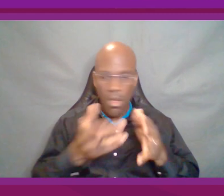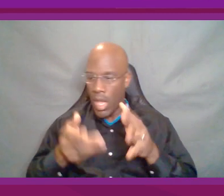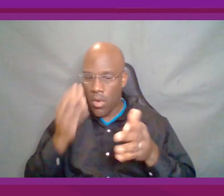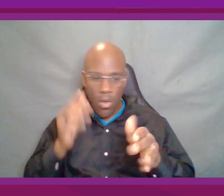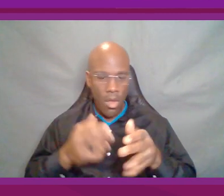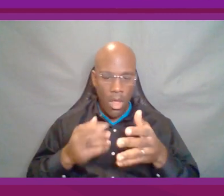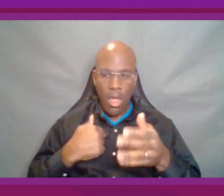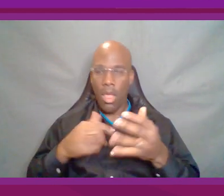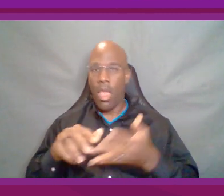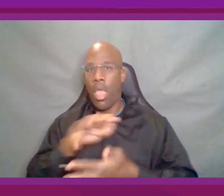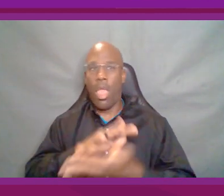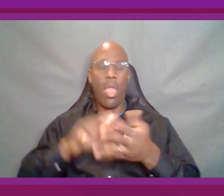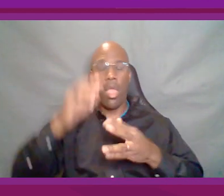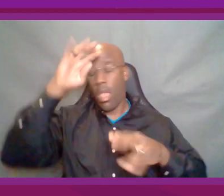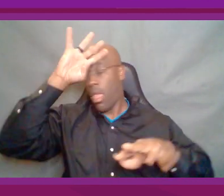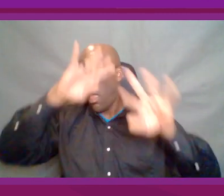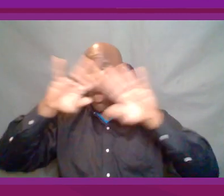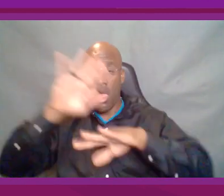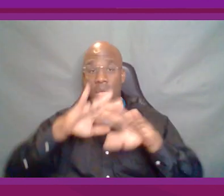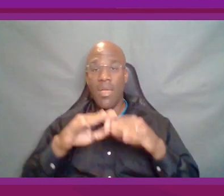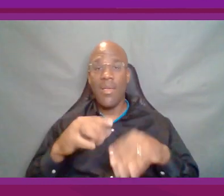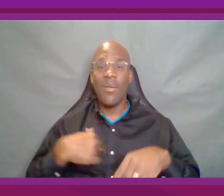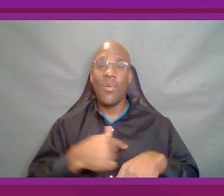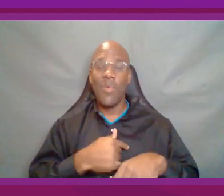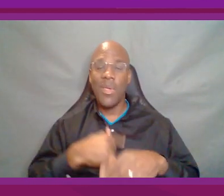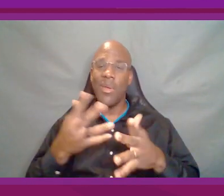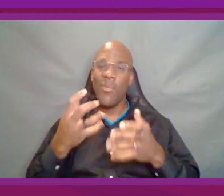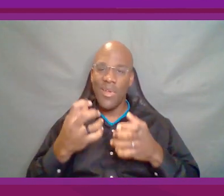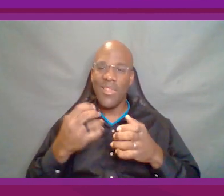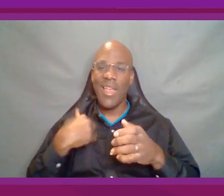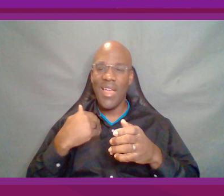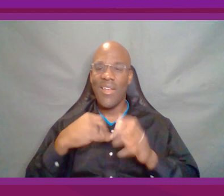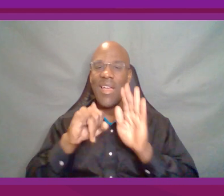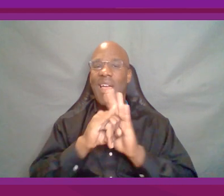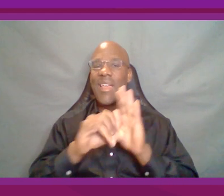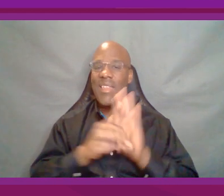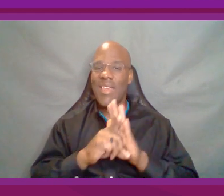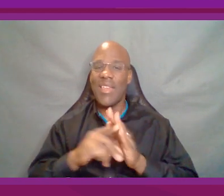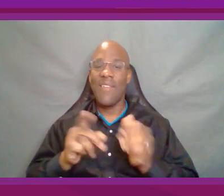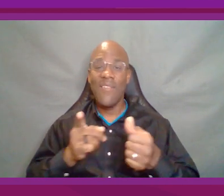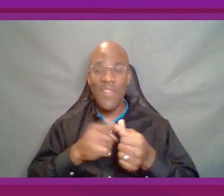and there's been a movement for identity first language - by 2022 we should be